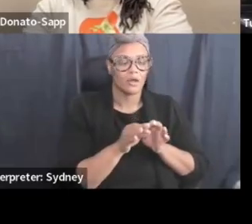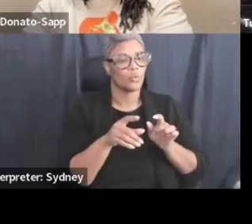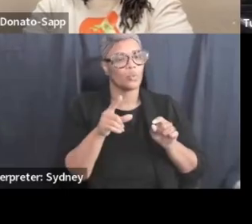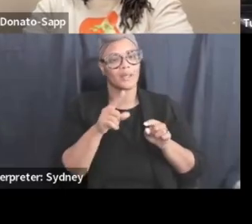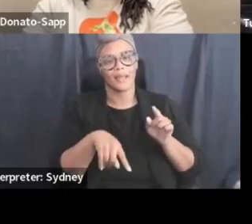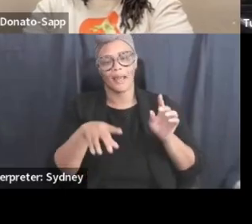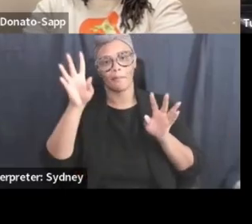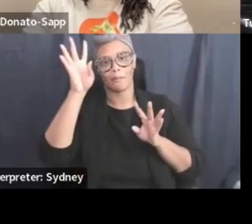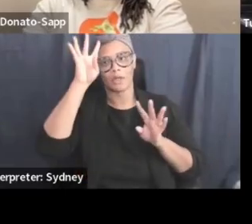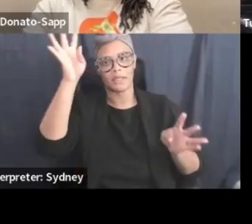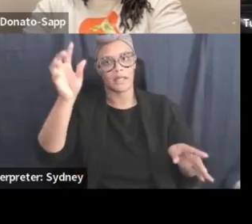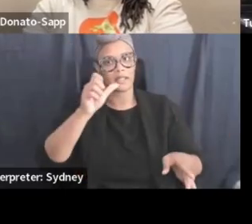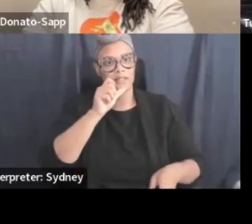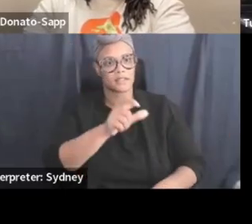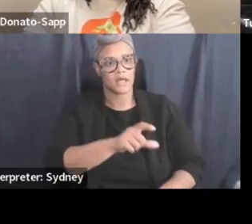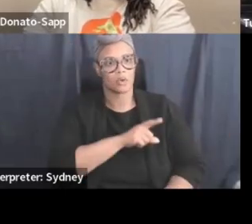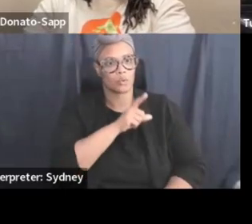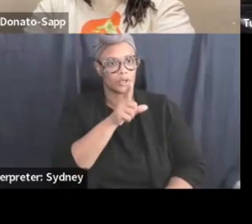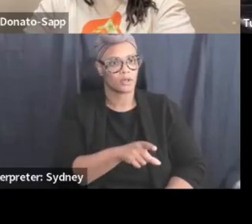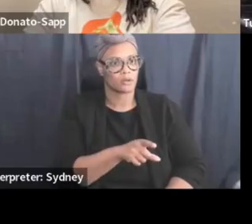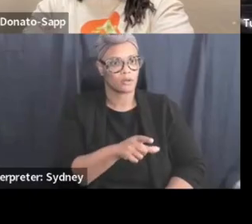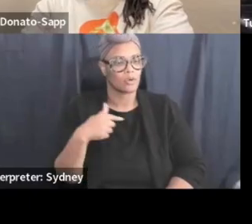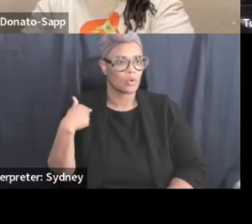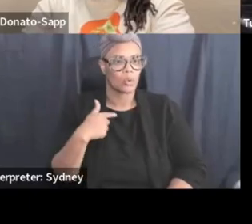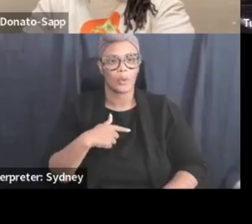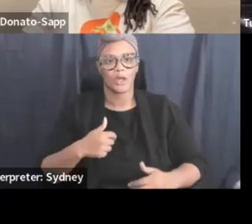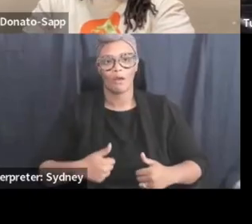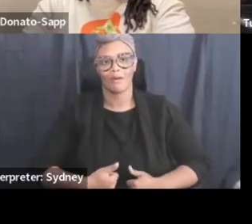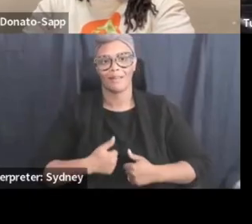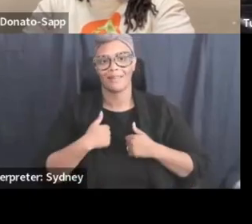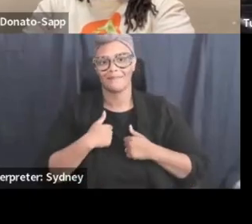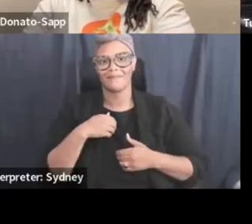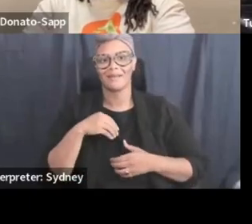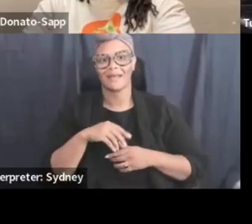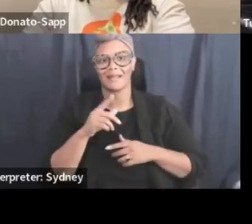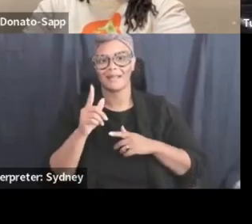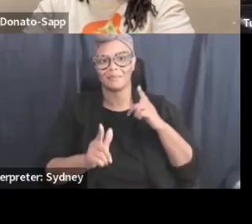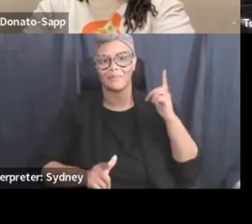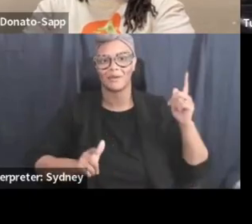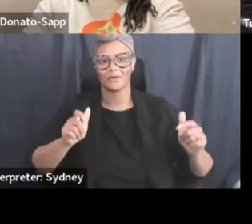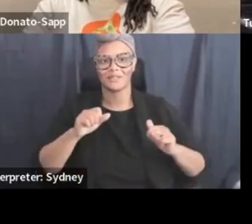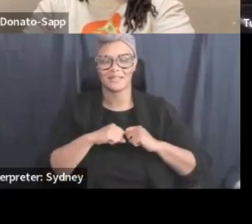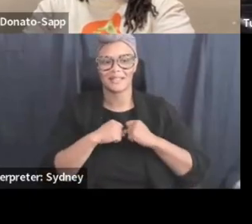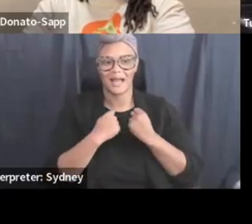we're living in a bigger society that is sending that message out every single day.